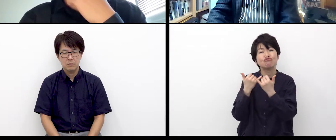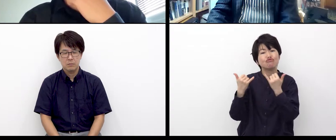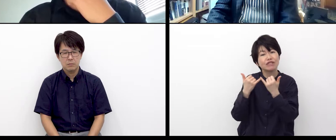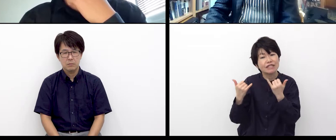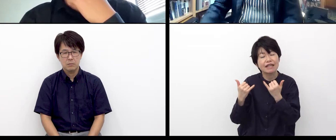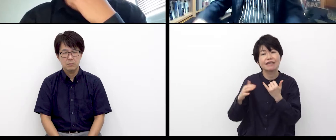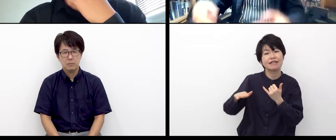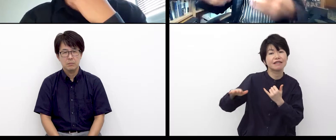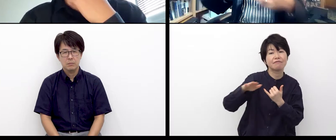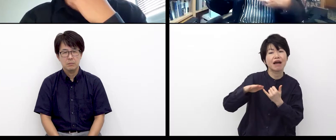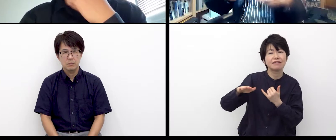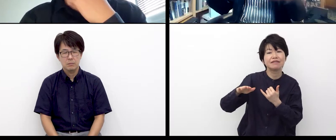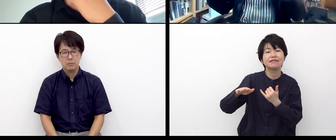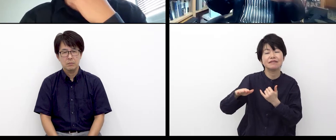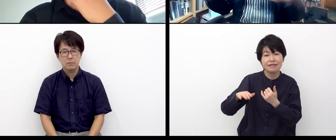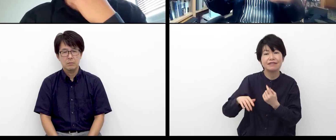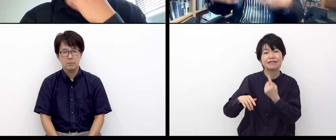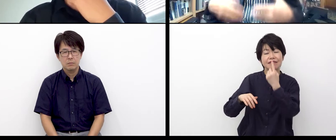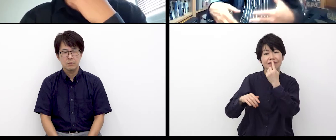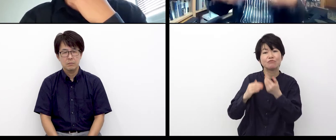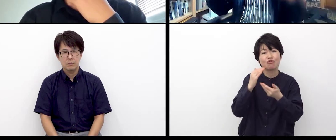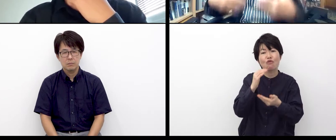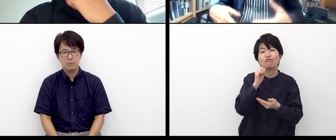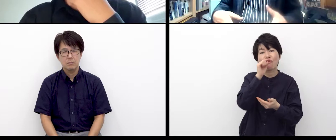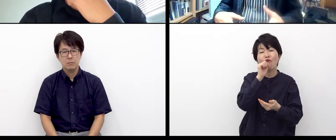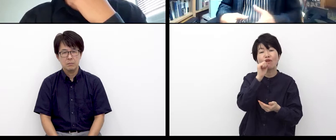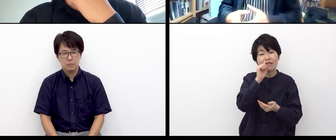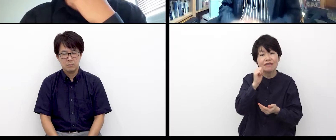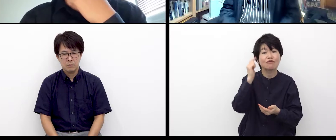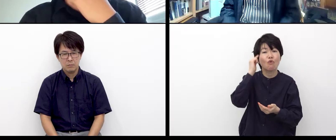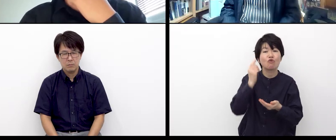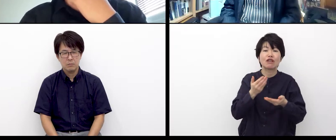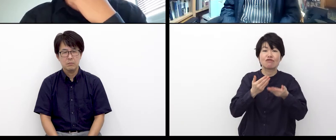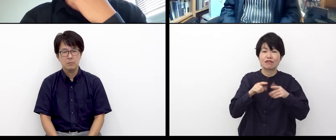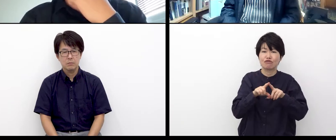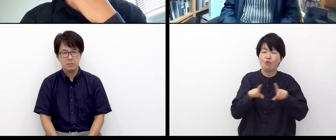They feel that their family and relatives recognize them, of course.